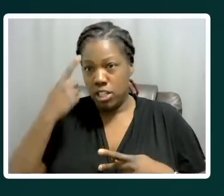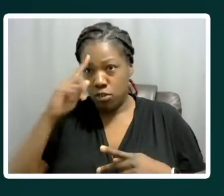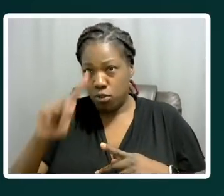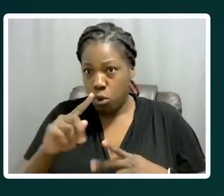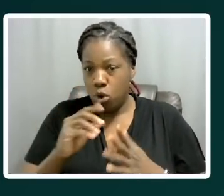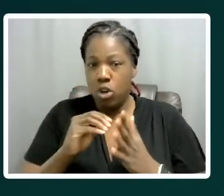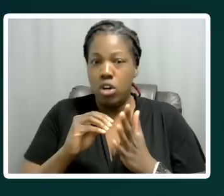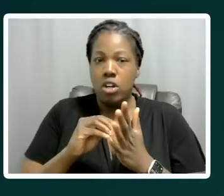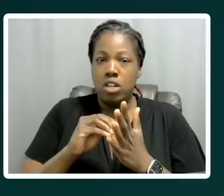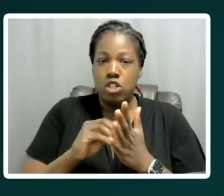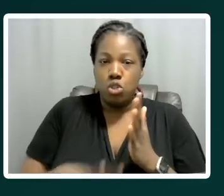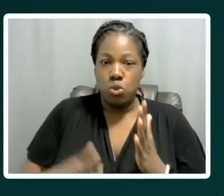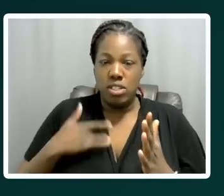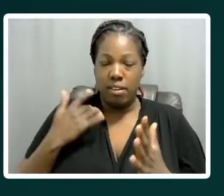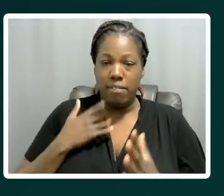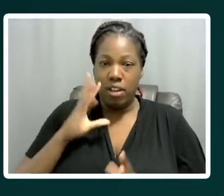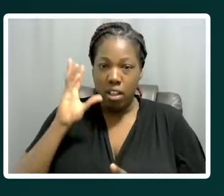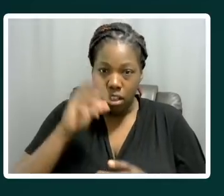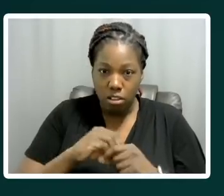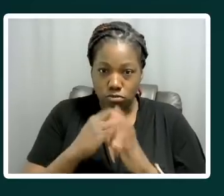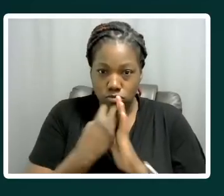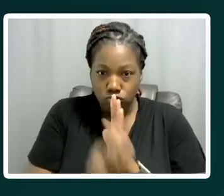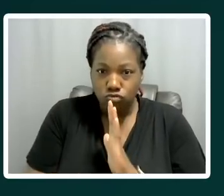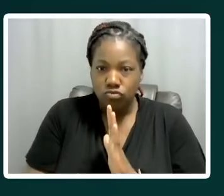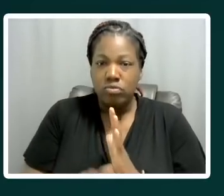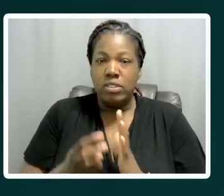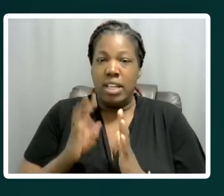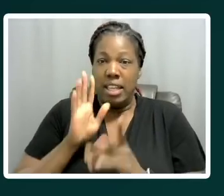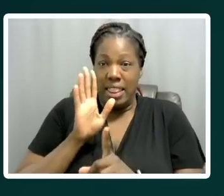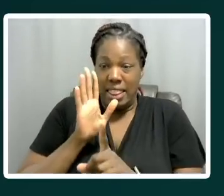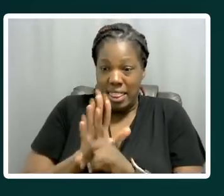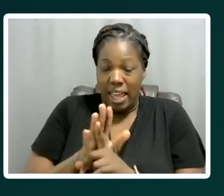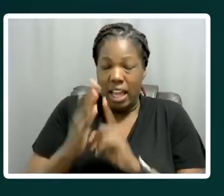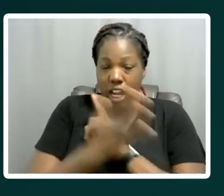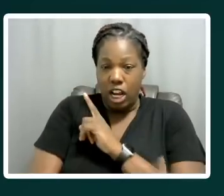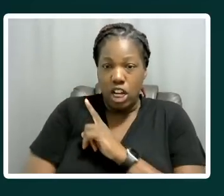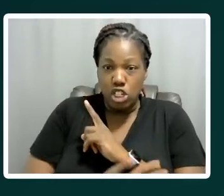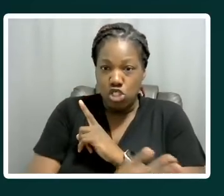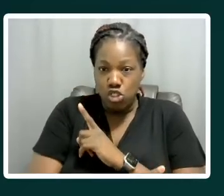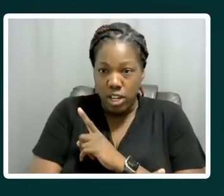they learn about the different nutritional requirements and standards of each place.